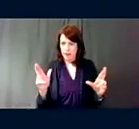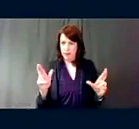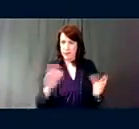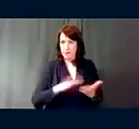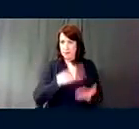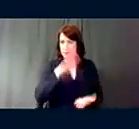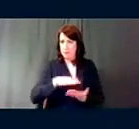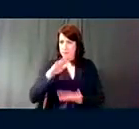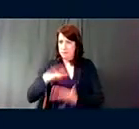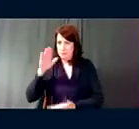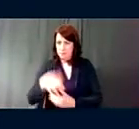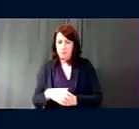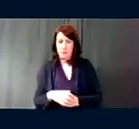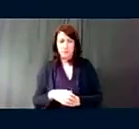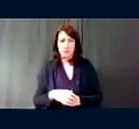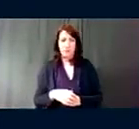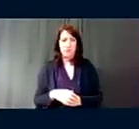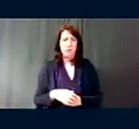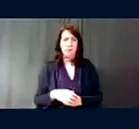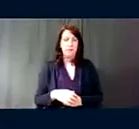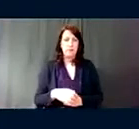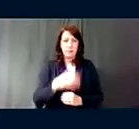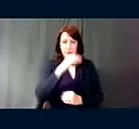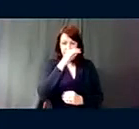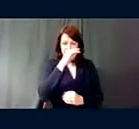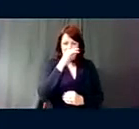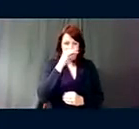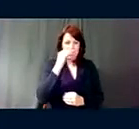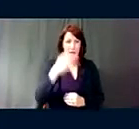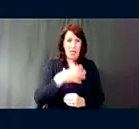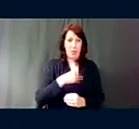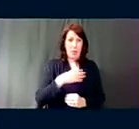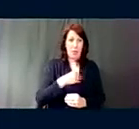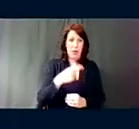ON THE DOT, FIXING THE PROBLEM OF CLOSED SUPPLY CENTER IN THE